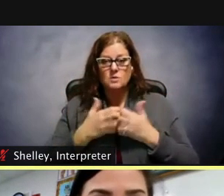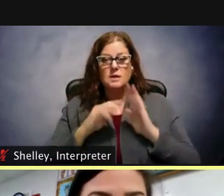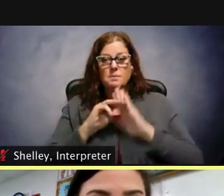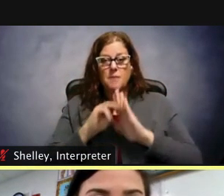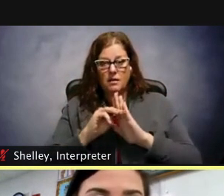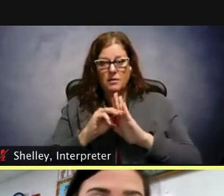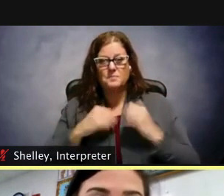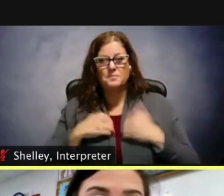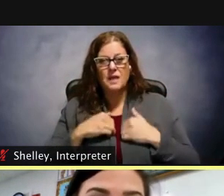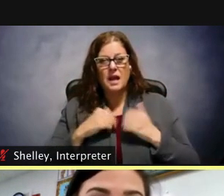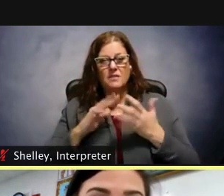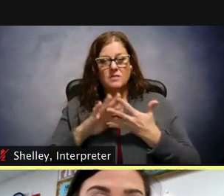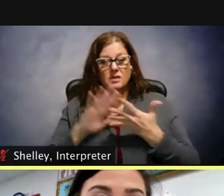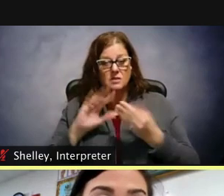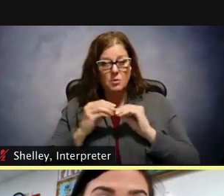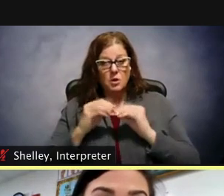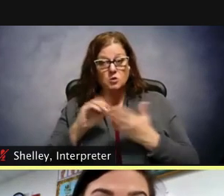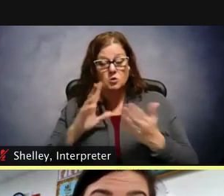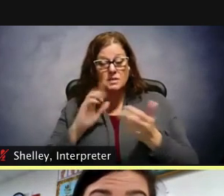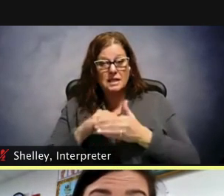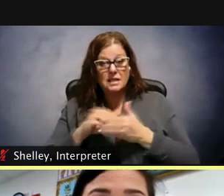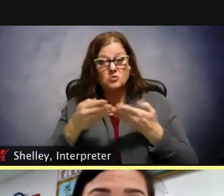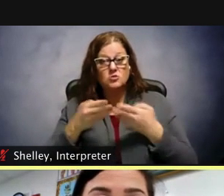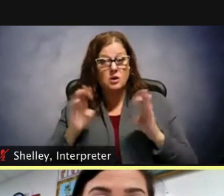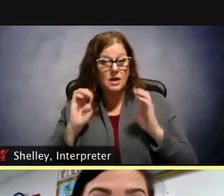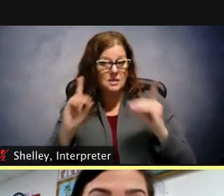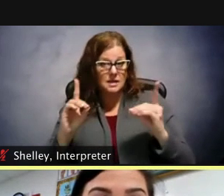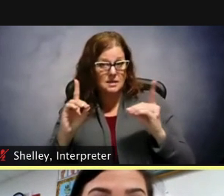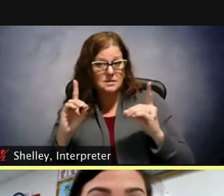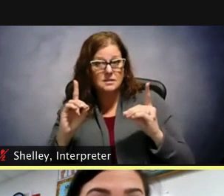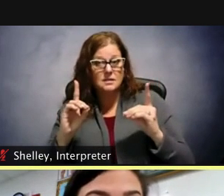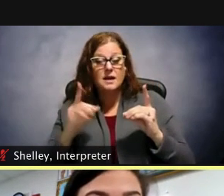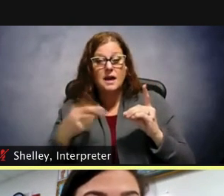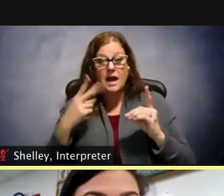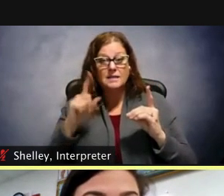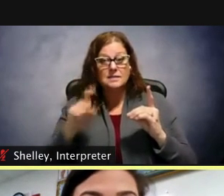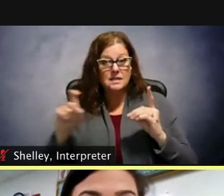aggregate number of students within the gen ed setting. The highest needs subjects were provided